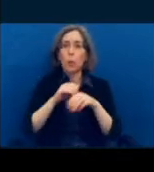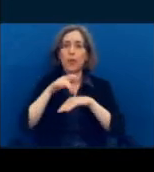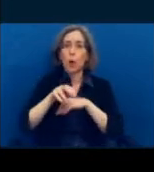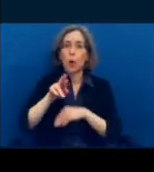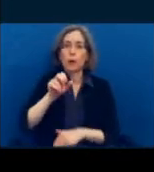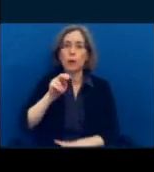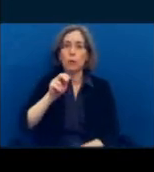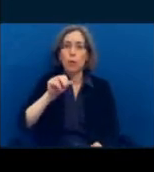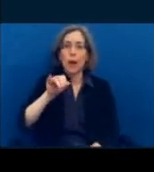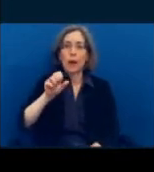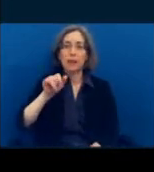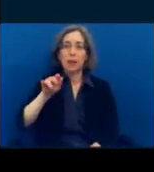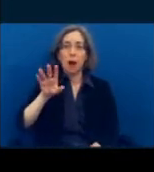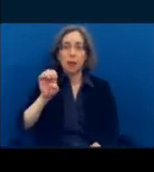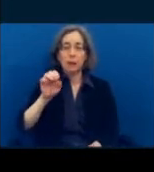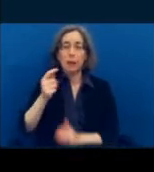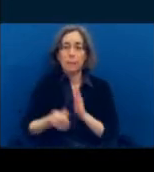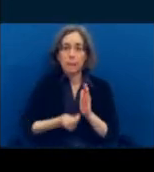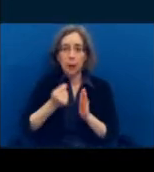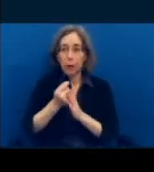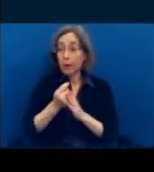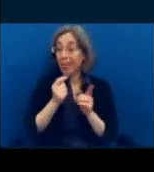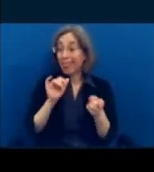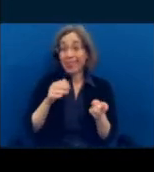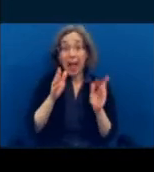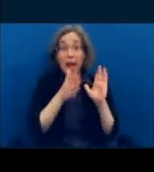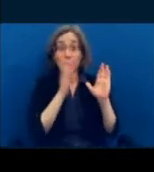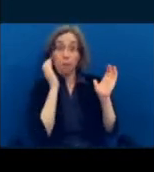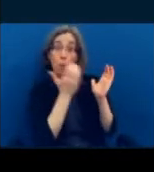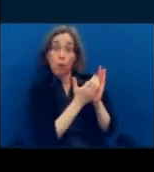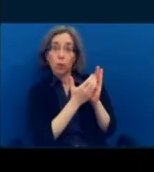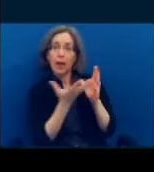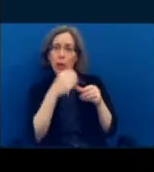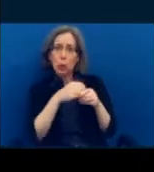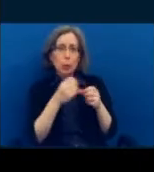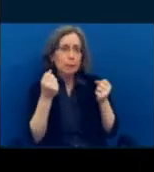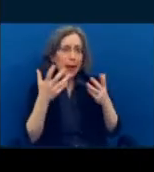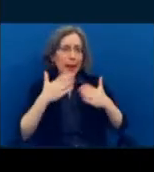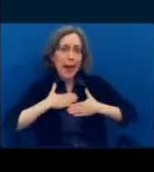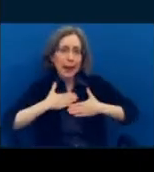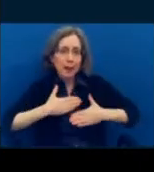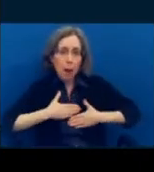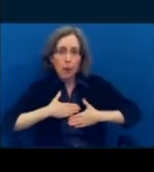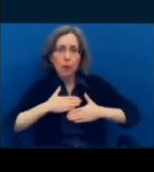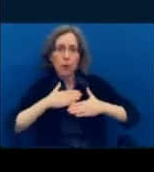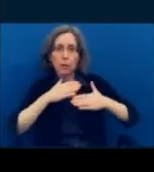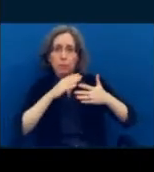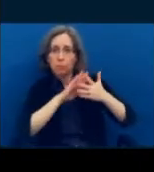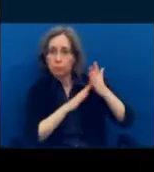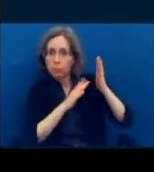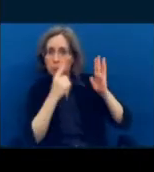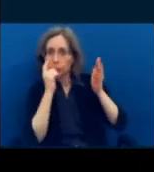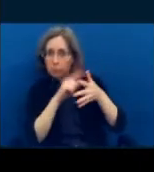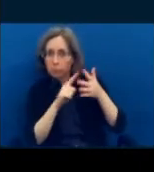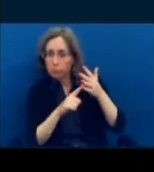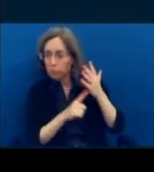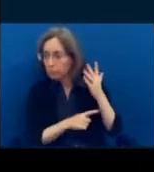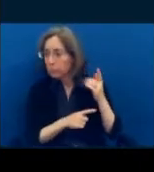OF THE ANATOMY. THERE ARE CLASSICAL SCULPTURES SHOWING THE FORM AND AT THE